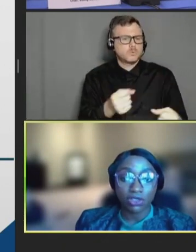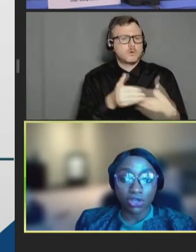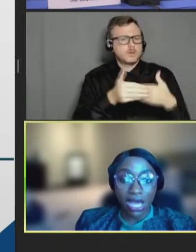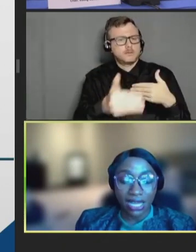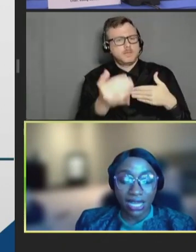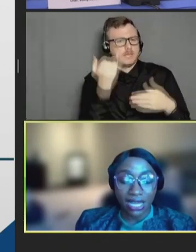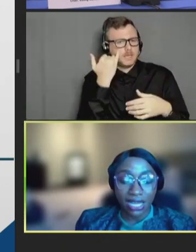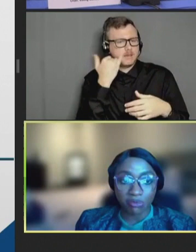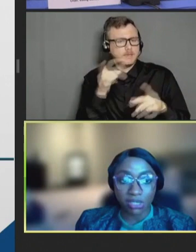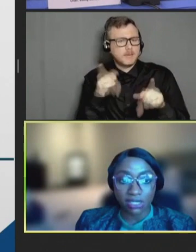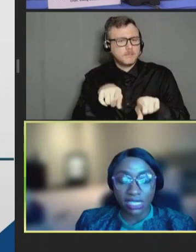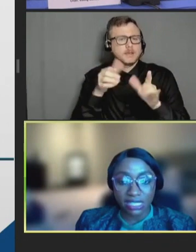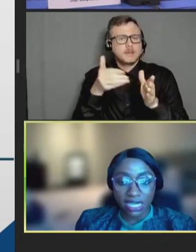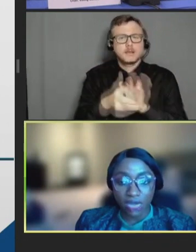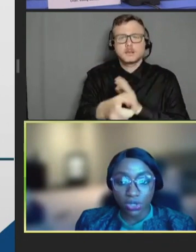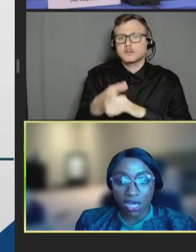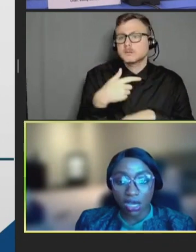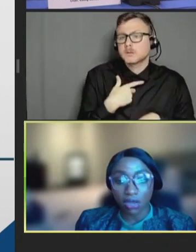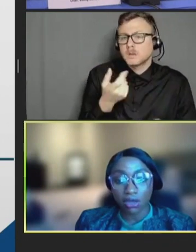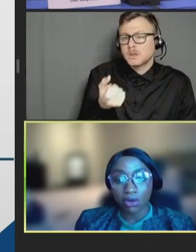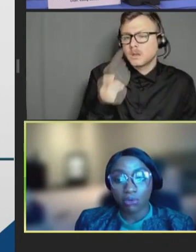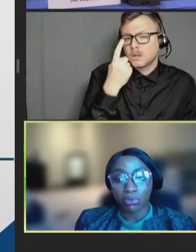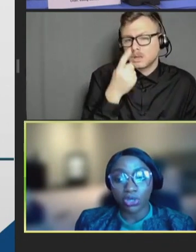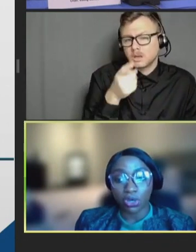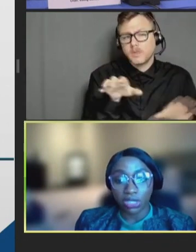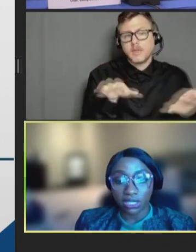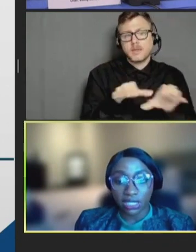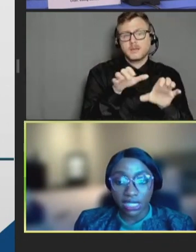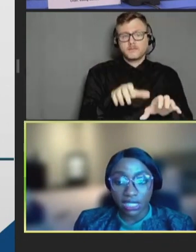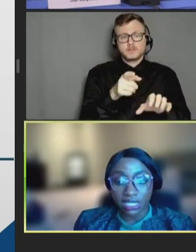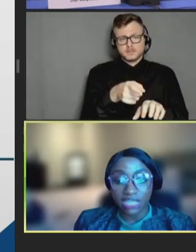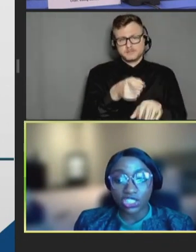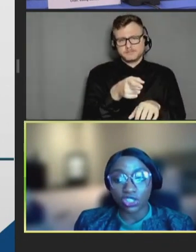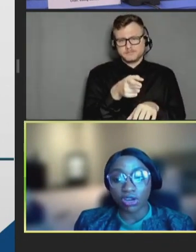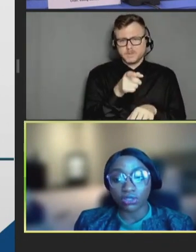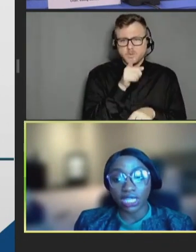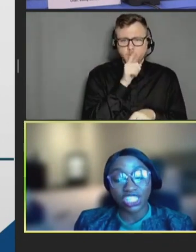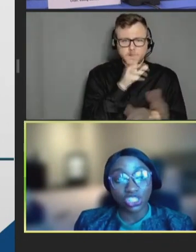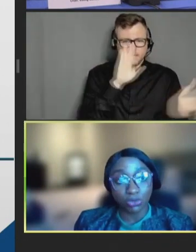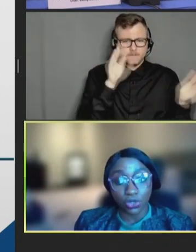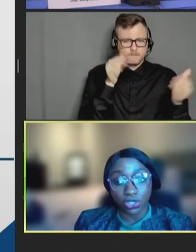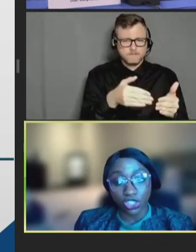the activities that have been listed out are predominantly centered around catching up not